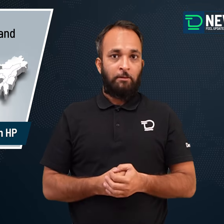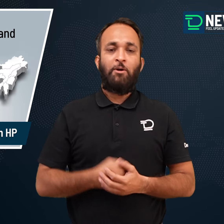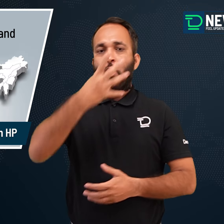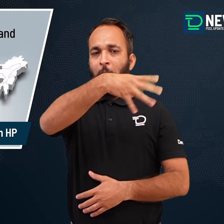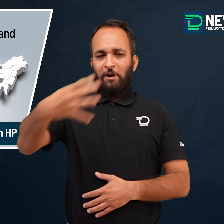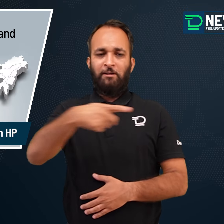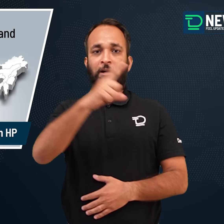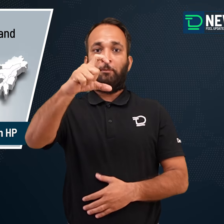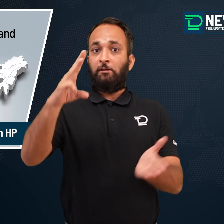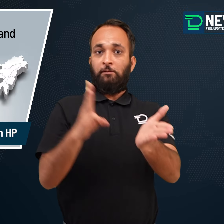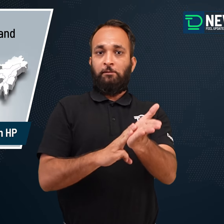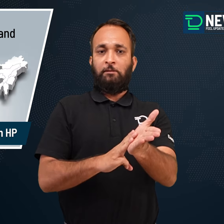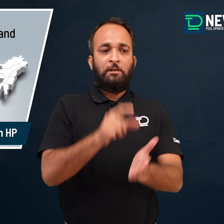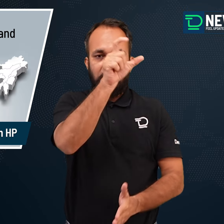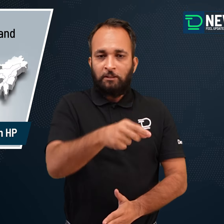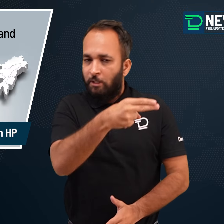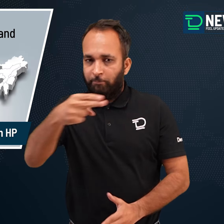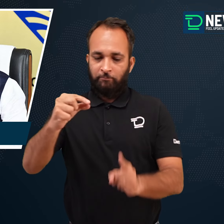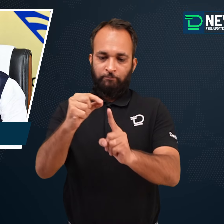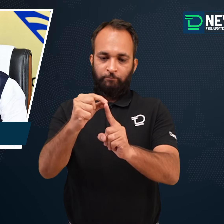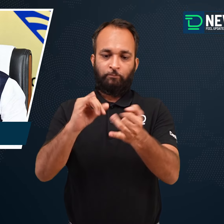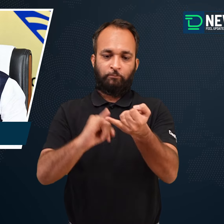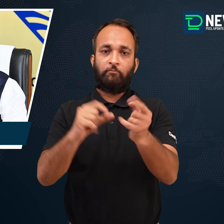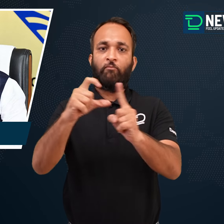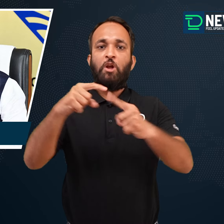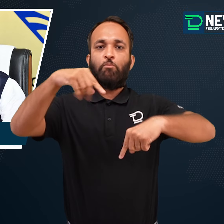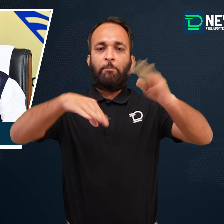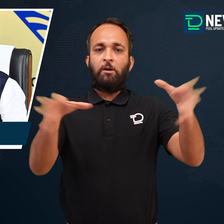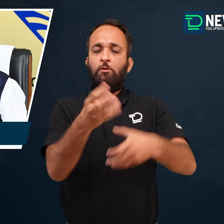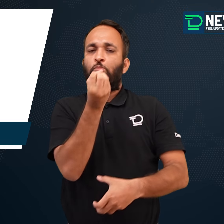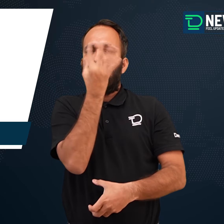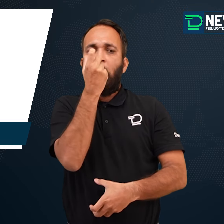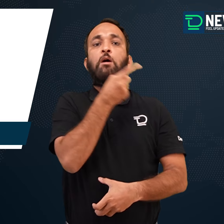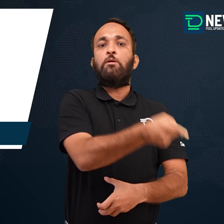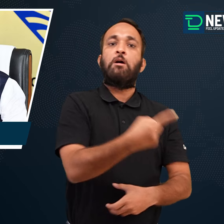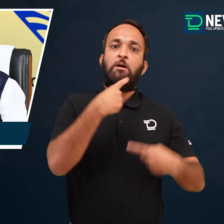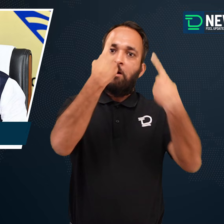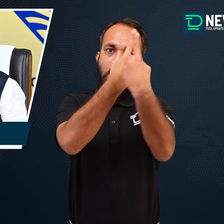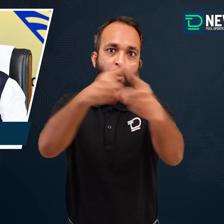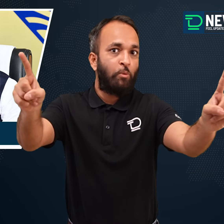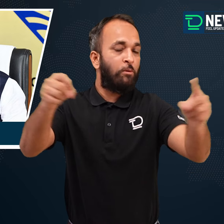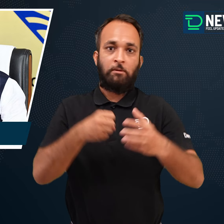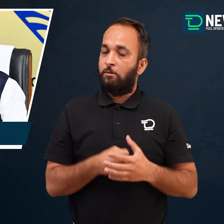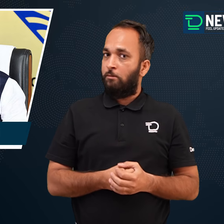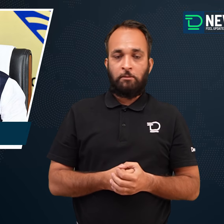Chief Minister Pushkar Singh Dhami announced that the stranded people